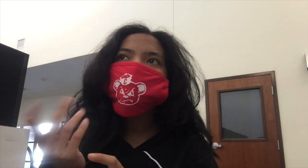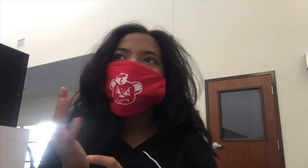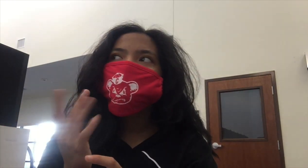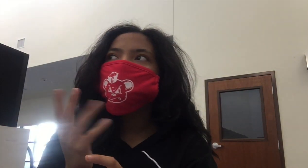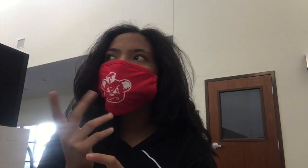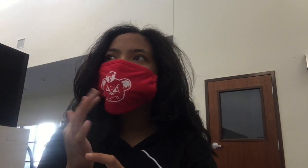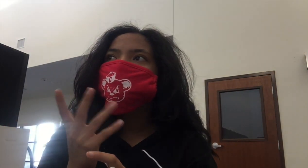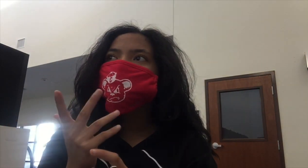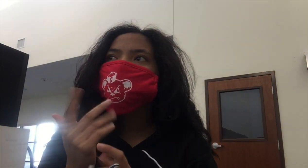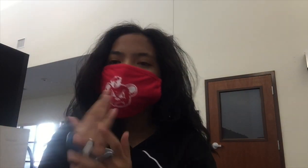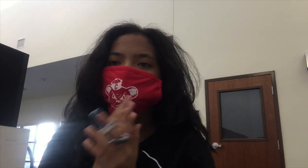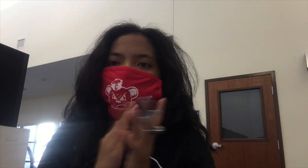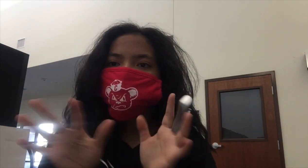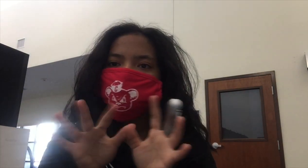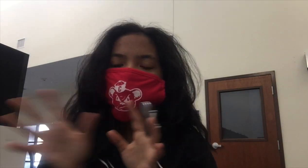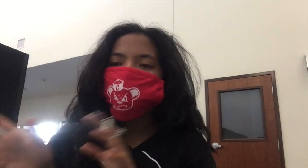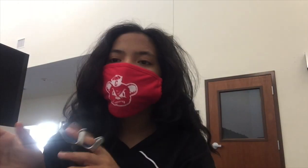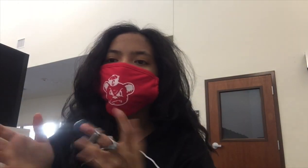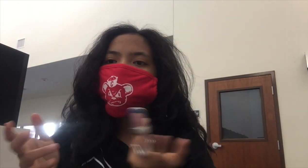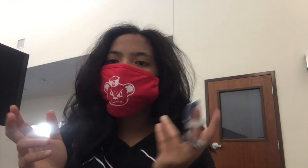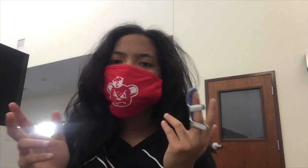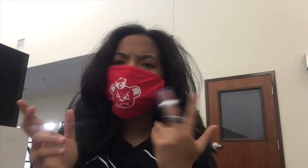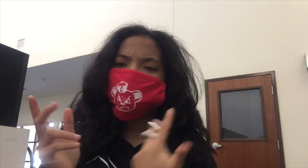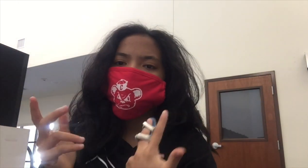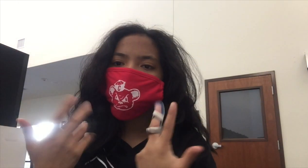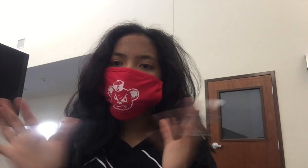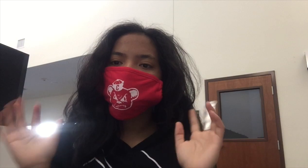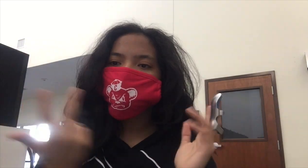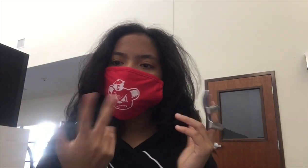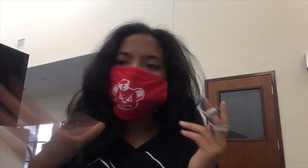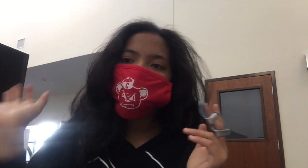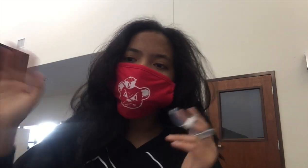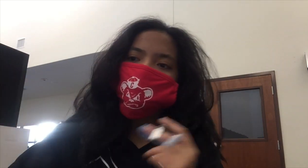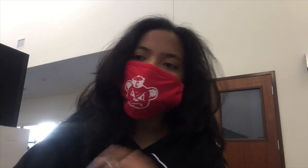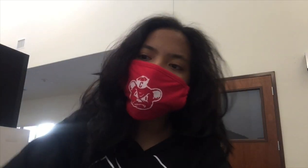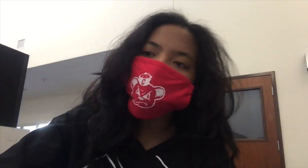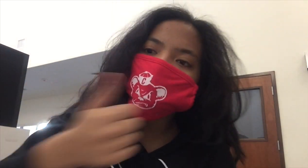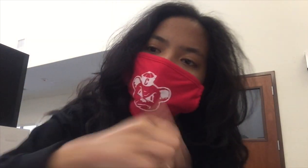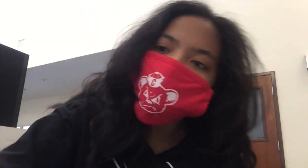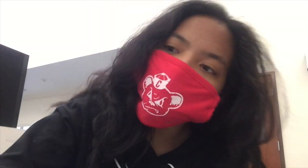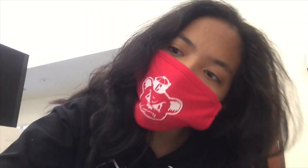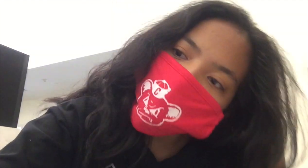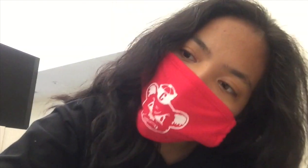And just a few other things. But that was it. Now I'm done.